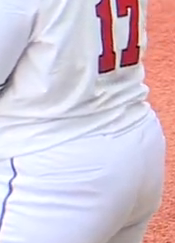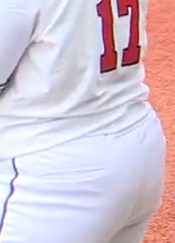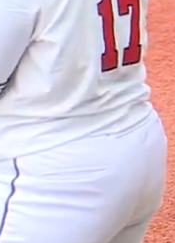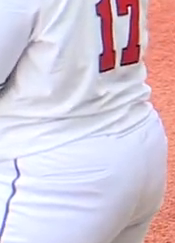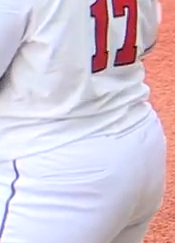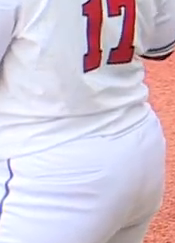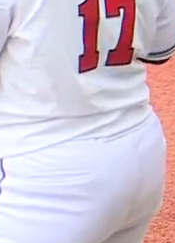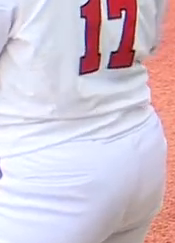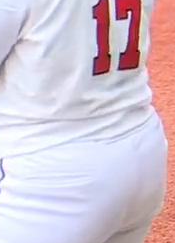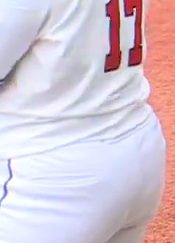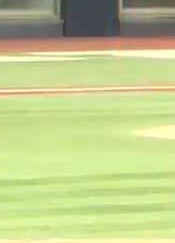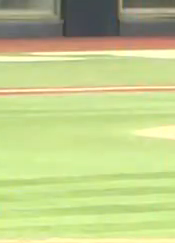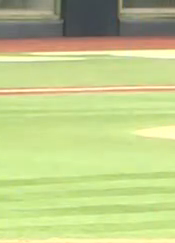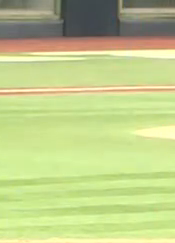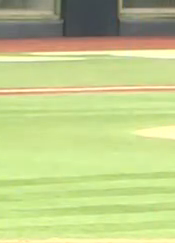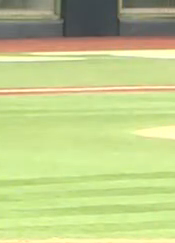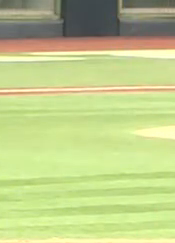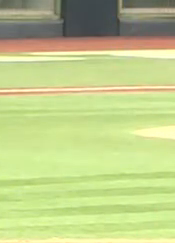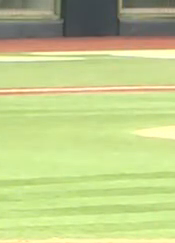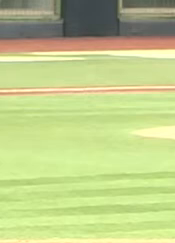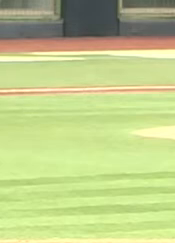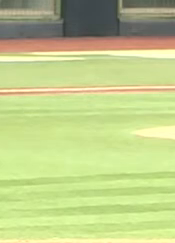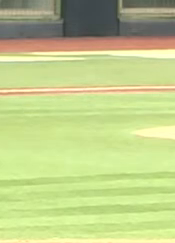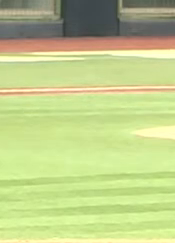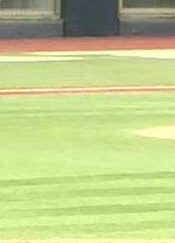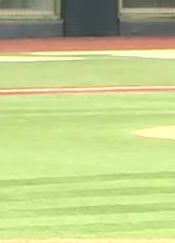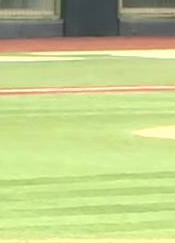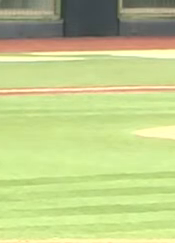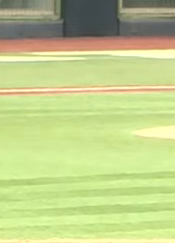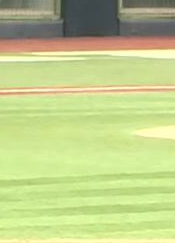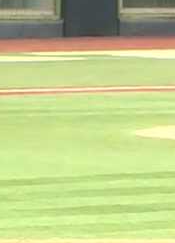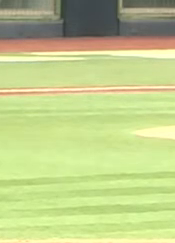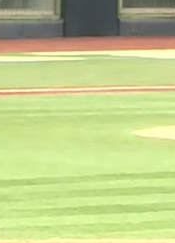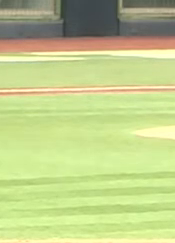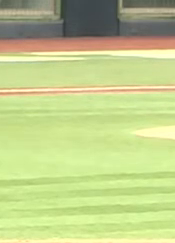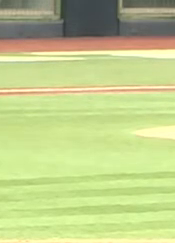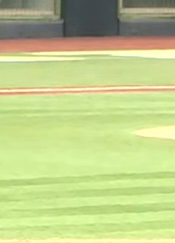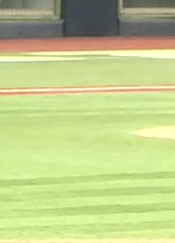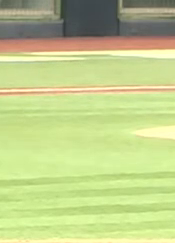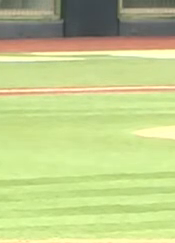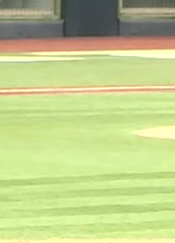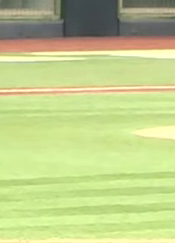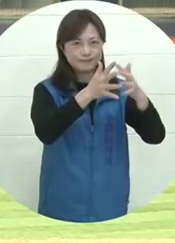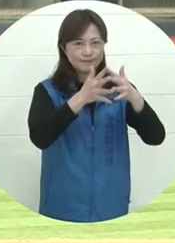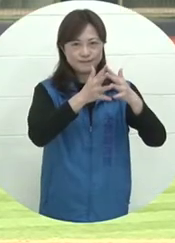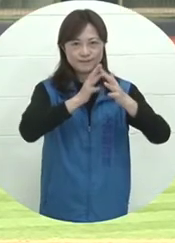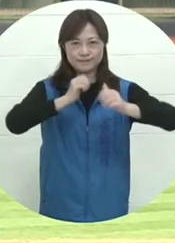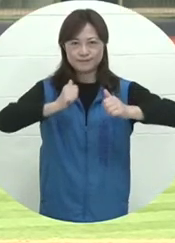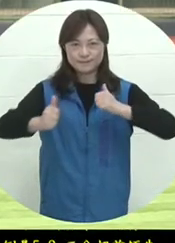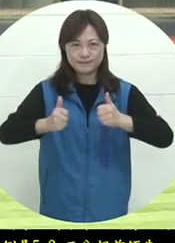The Japan-U.S. battle of the first World Cup Deaf Baseball Championship was held at the Tianlu Baseball Stadium.